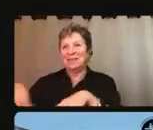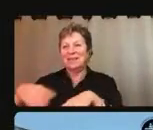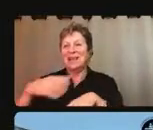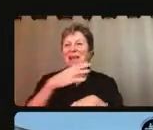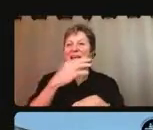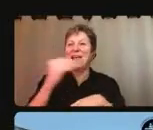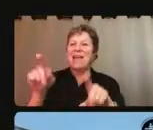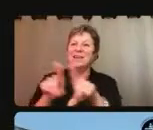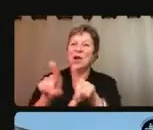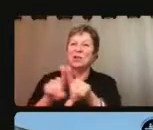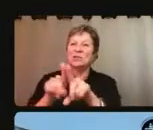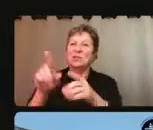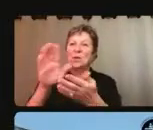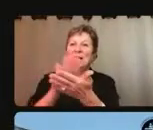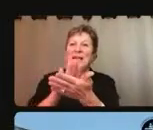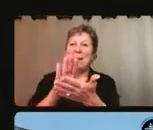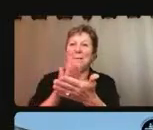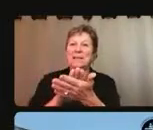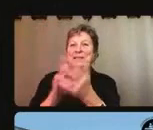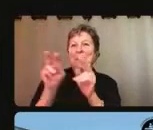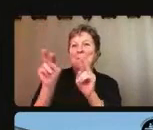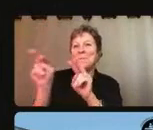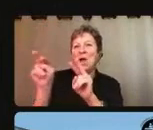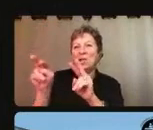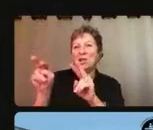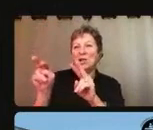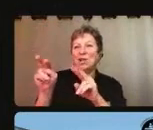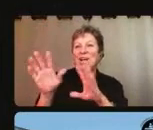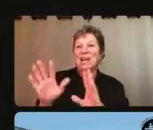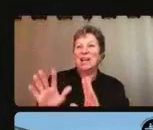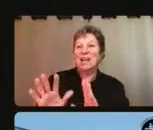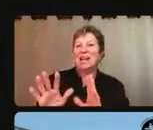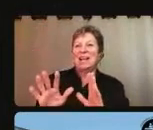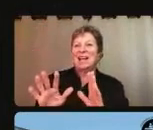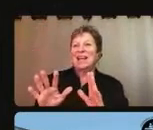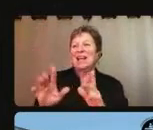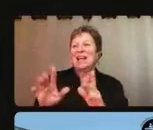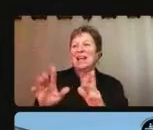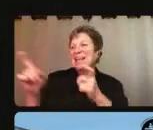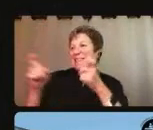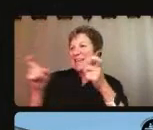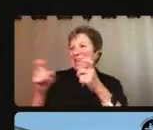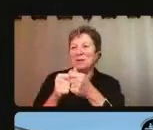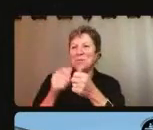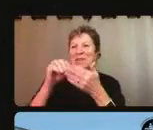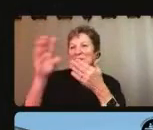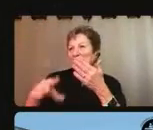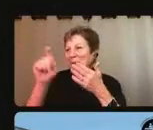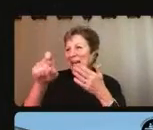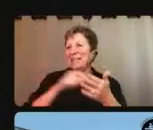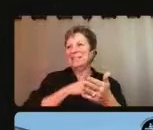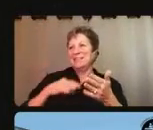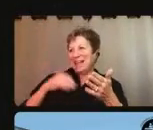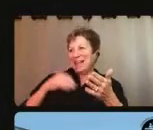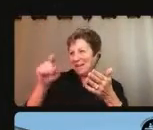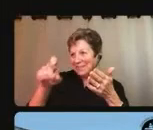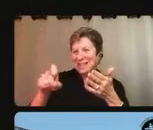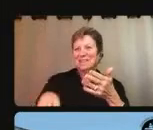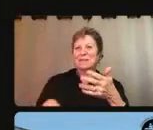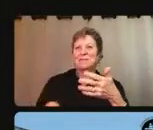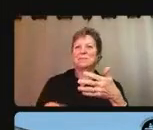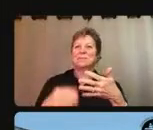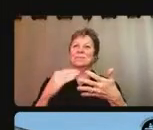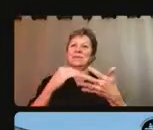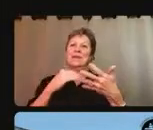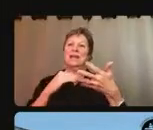YOU SITUATIONS AS WELL AS BEING